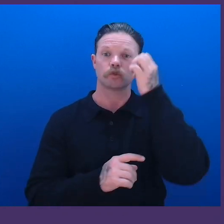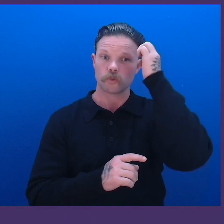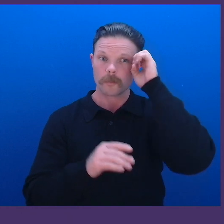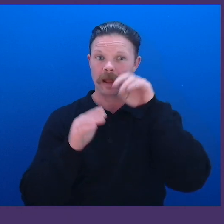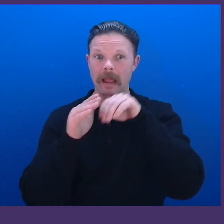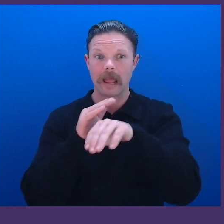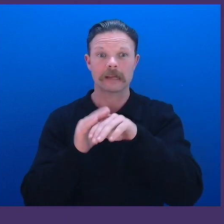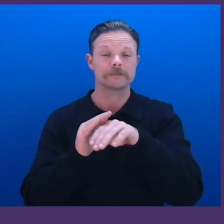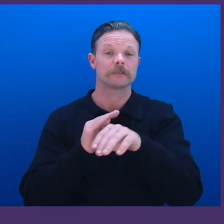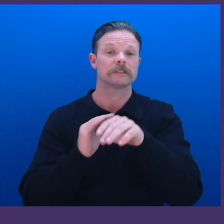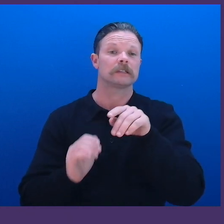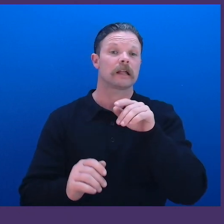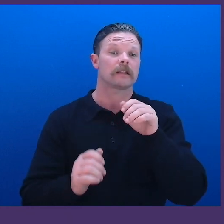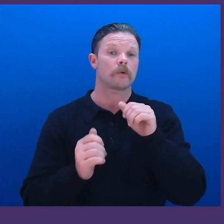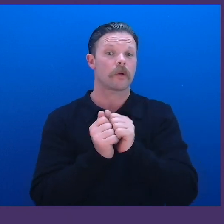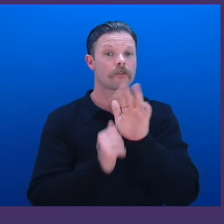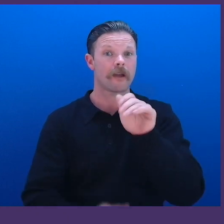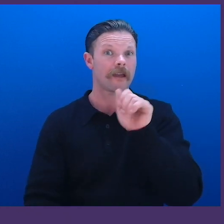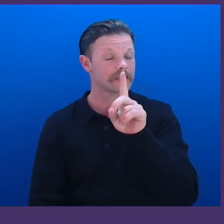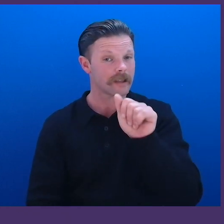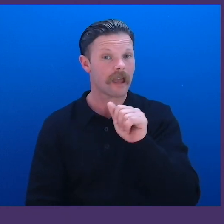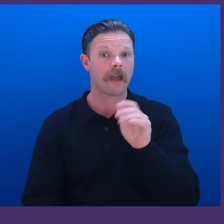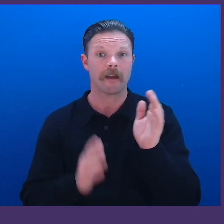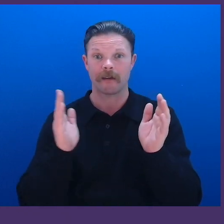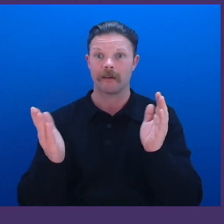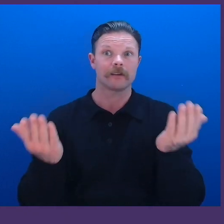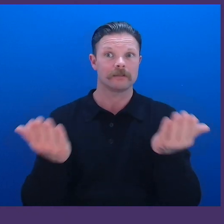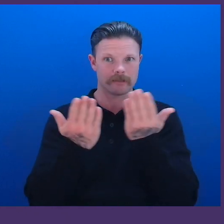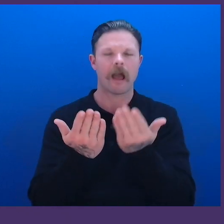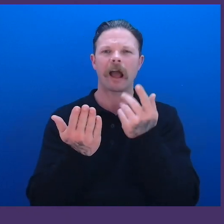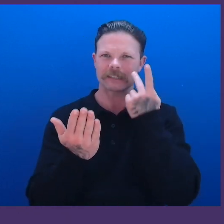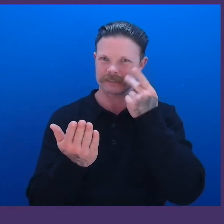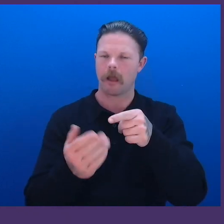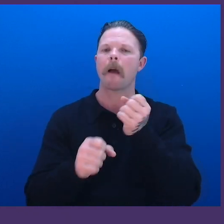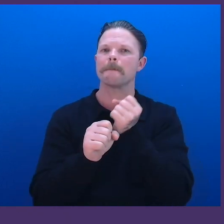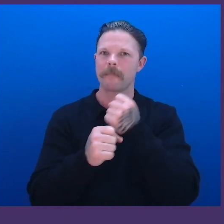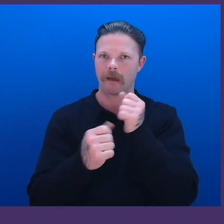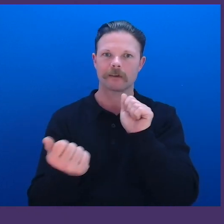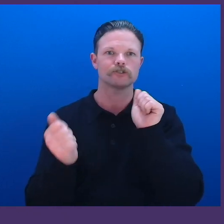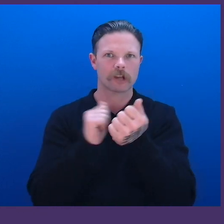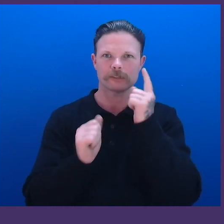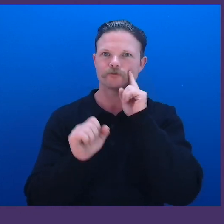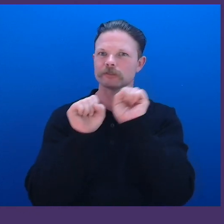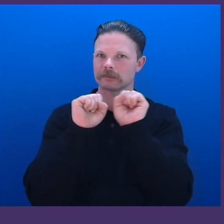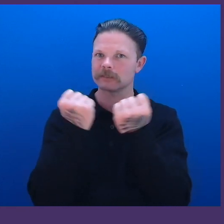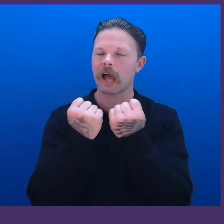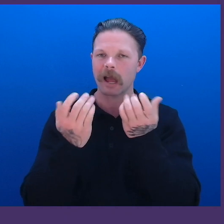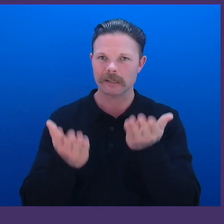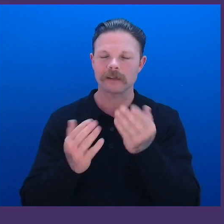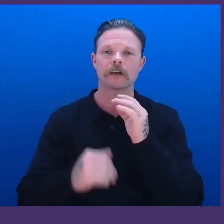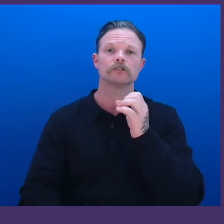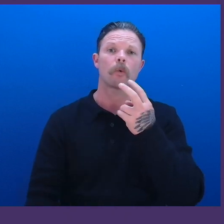we think that that's the way to make a change for society. So, when it comes to the European Accessibility Act,